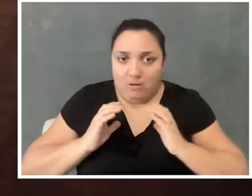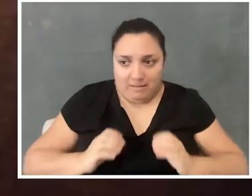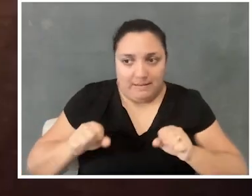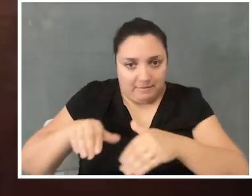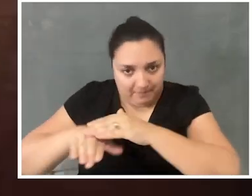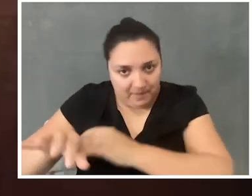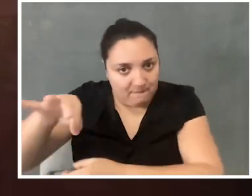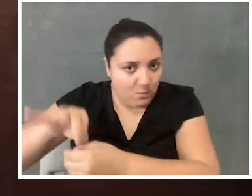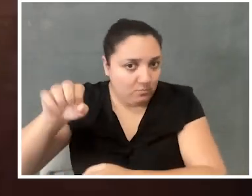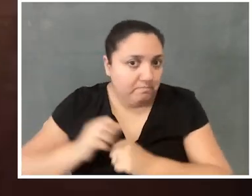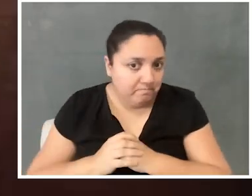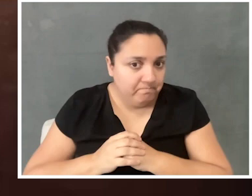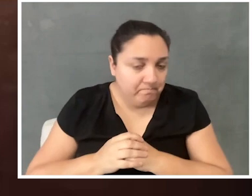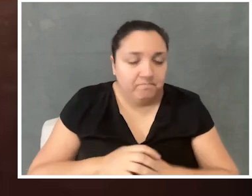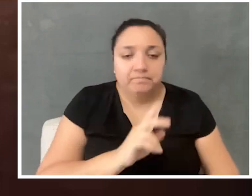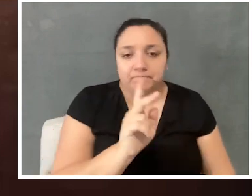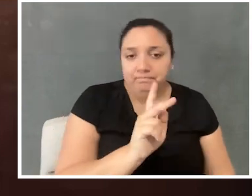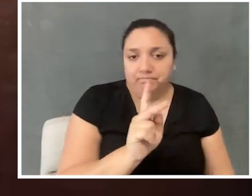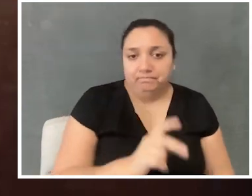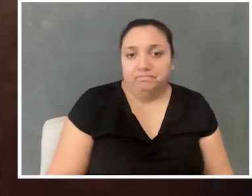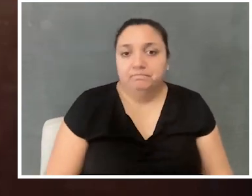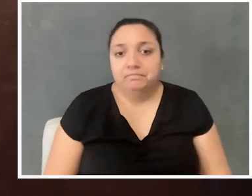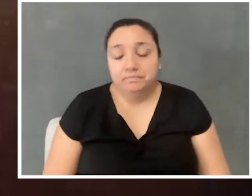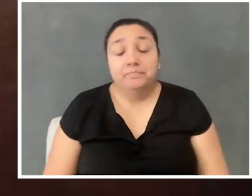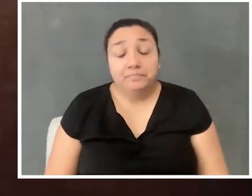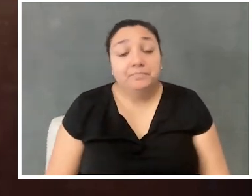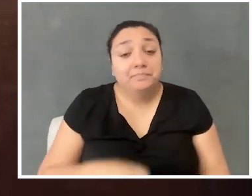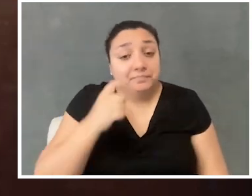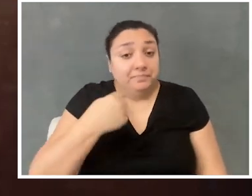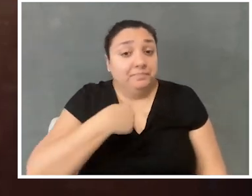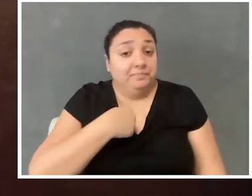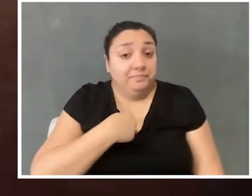It's really amazing having gone on a couple of poll site surveys